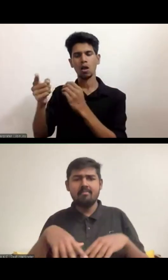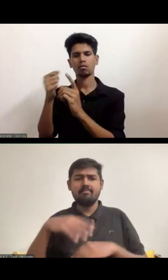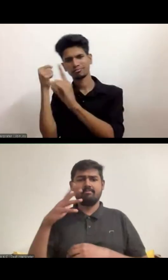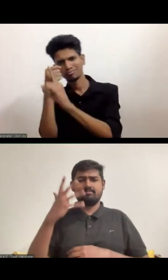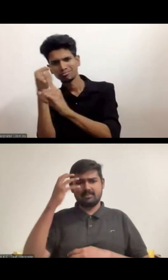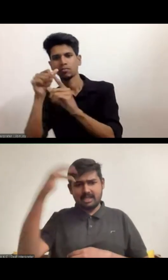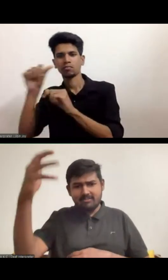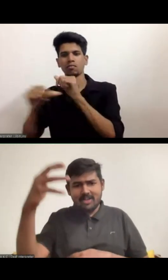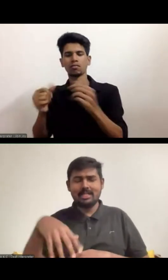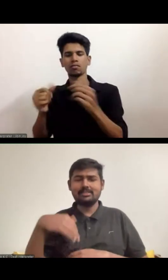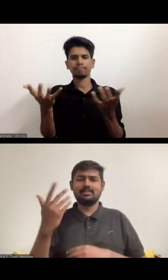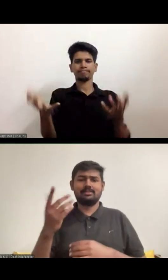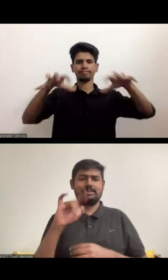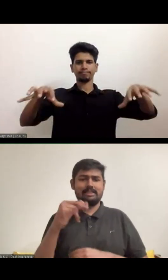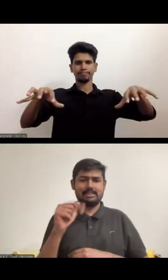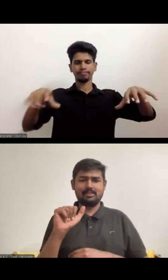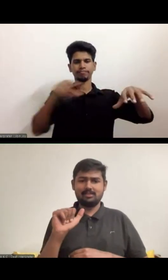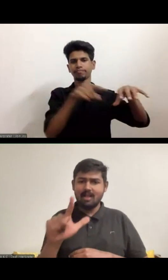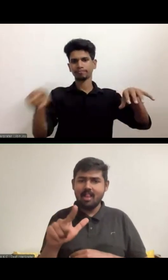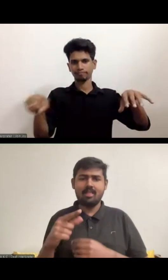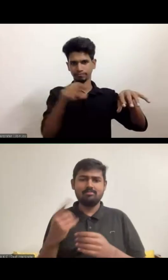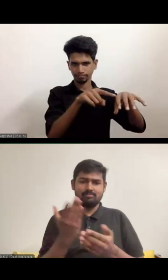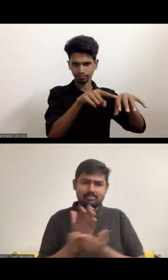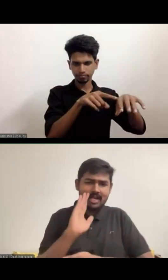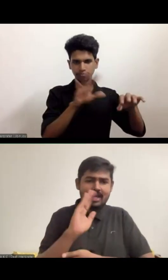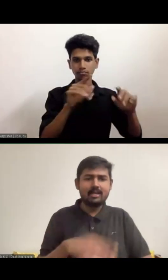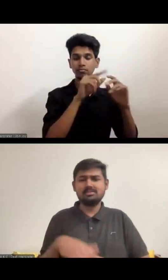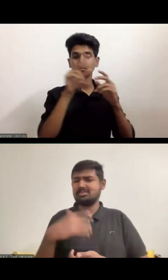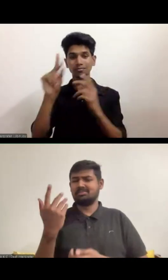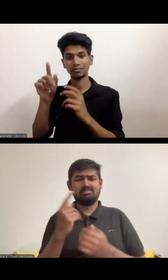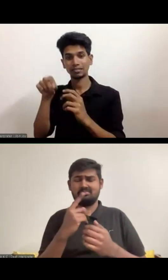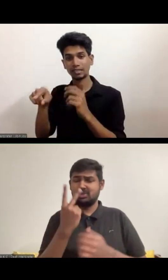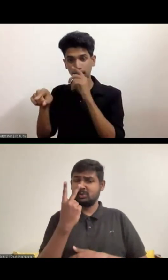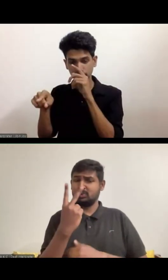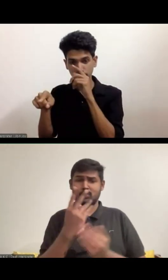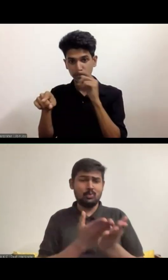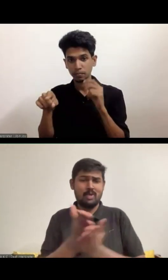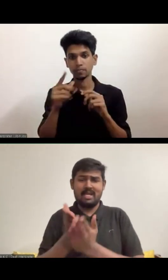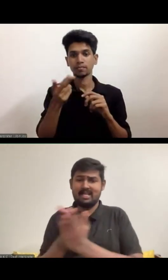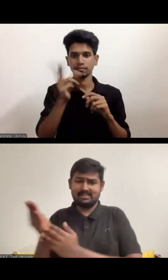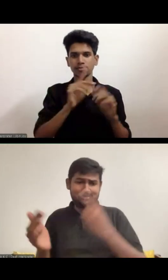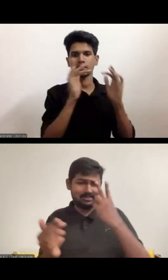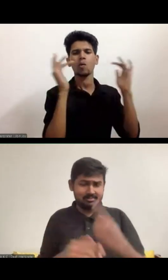The second is an online course on disability leadership in this particular area.